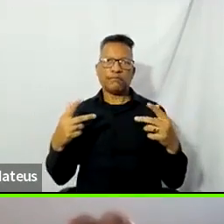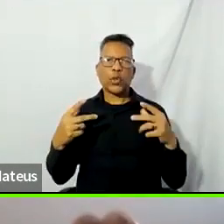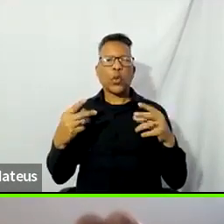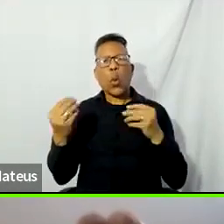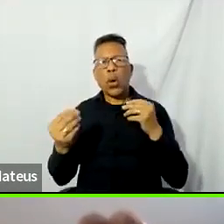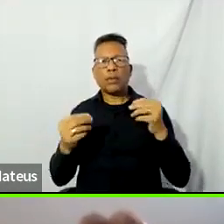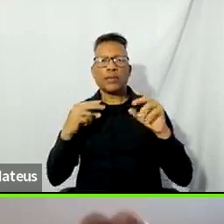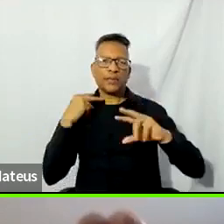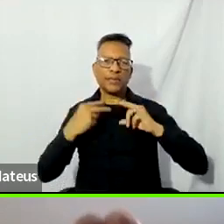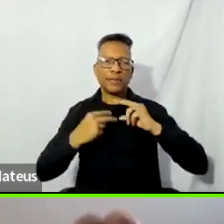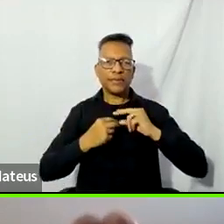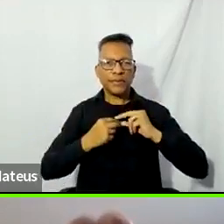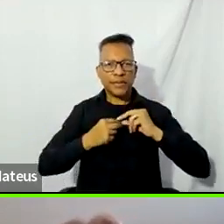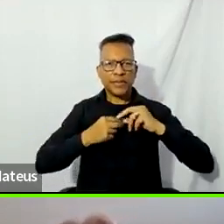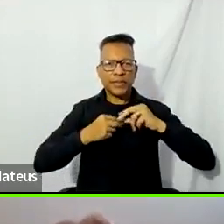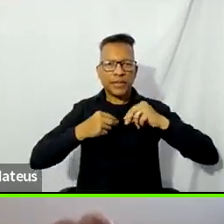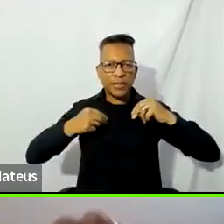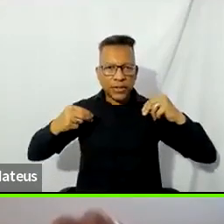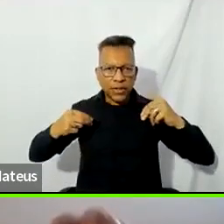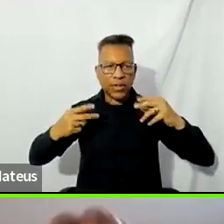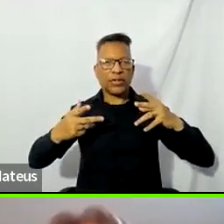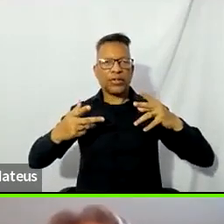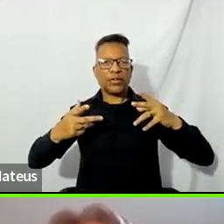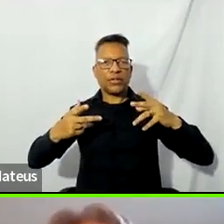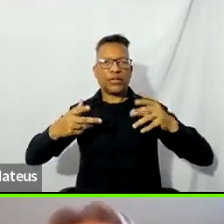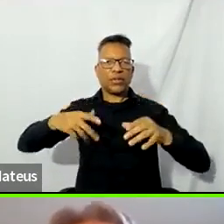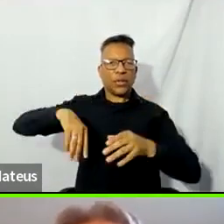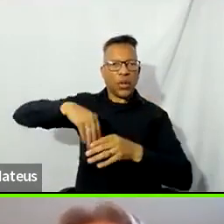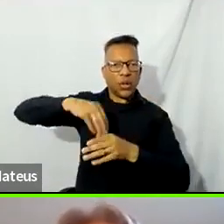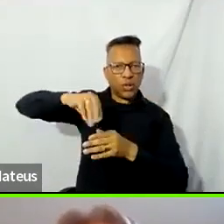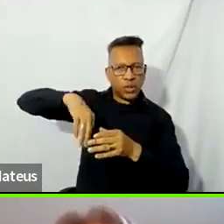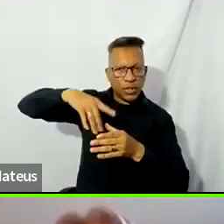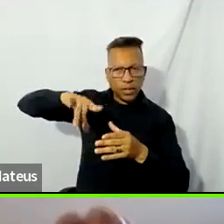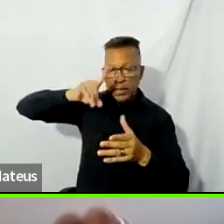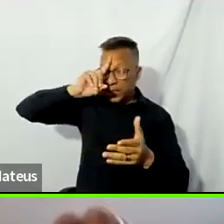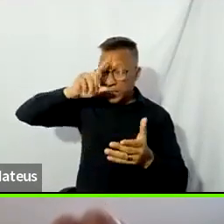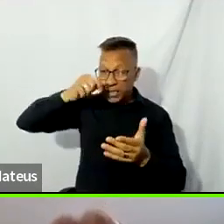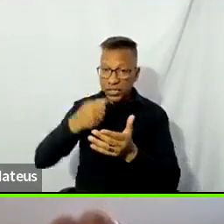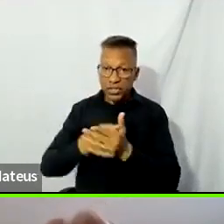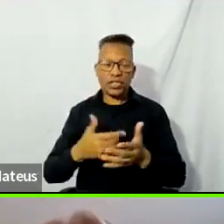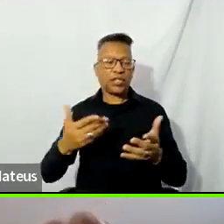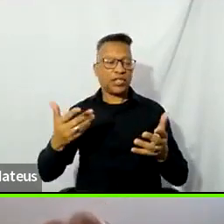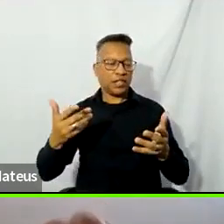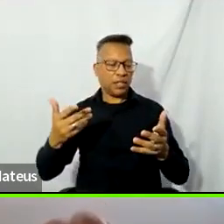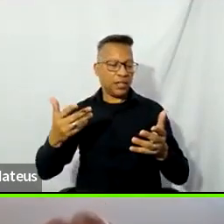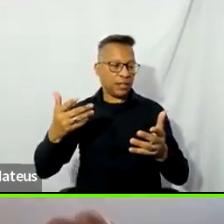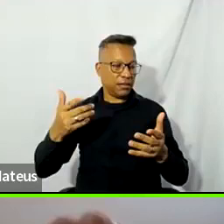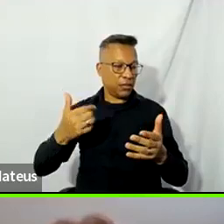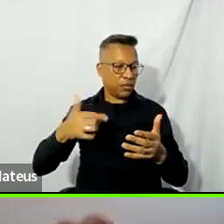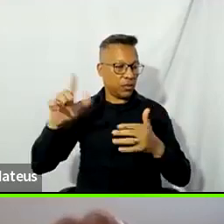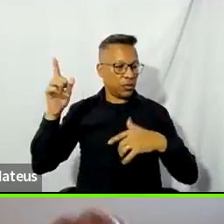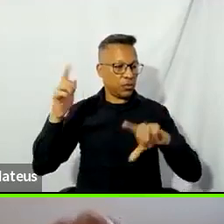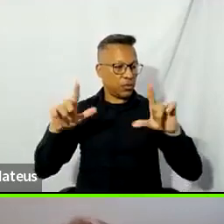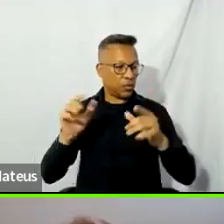casting asting lots to make lots to make decisions, decisions. and a a third one, which I a a third one which I can't